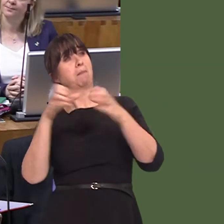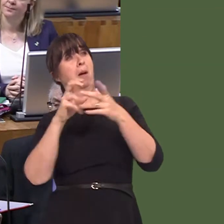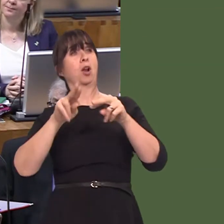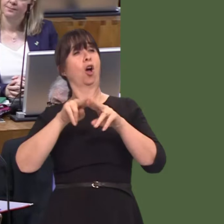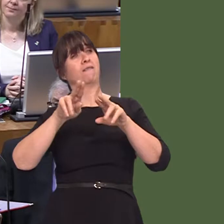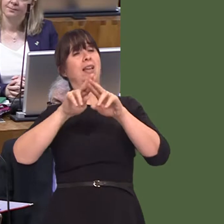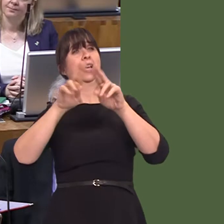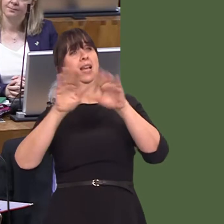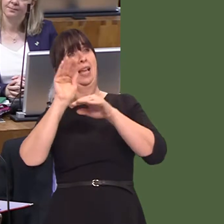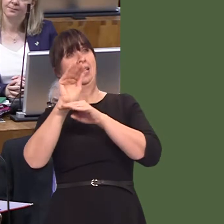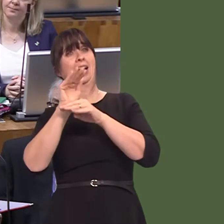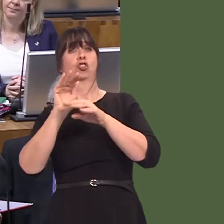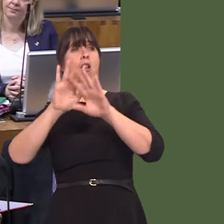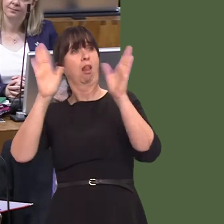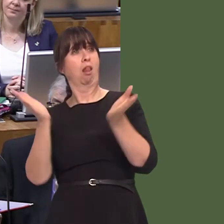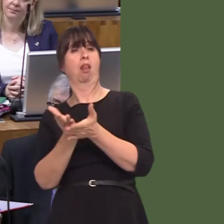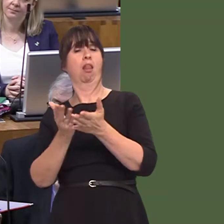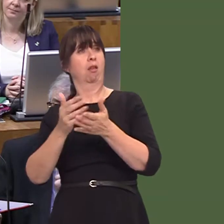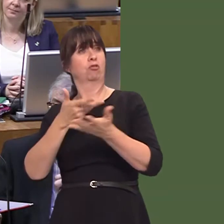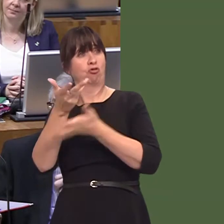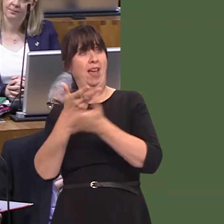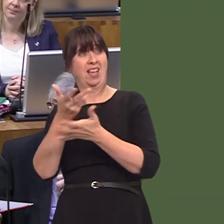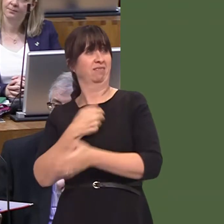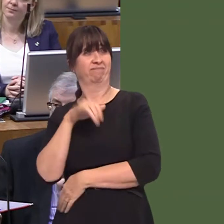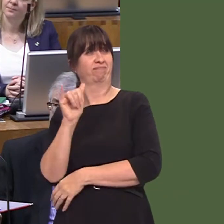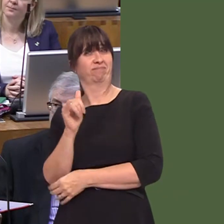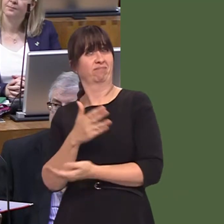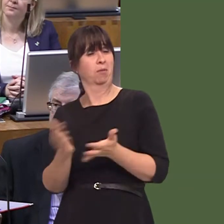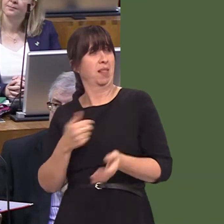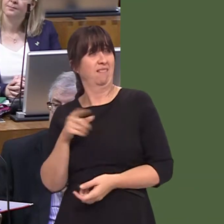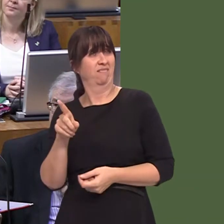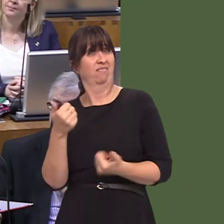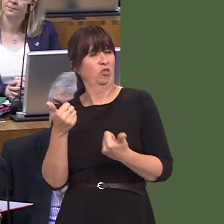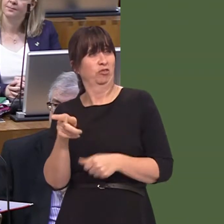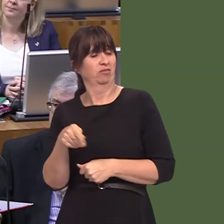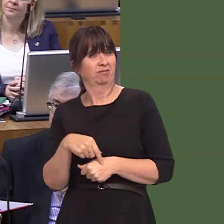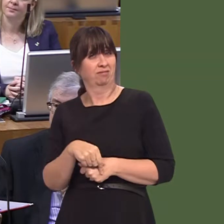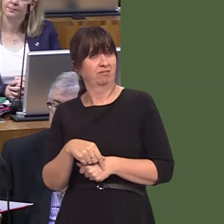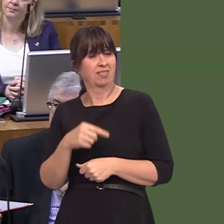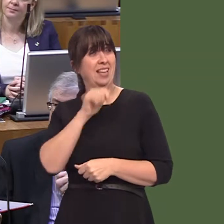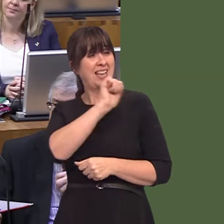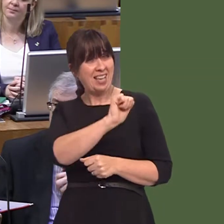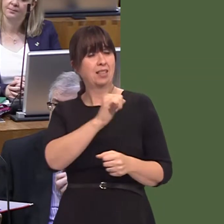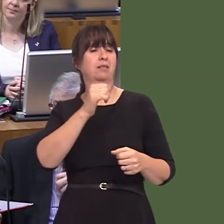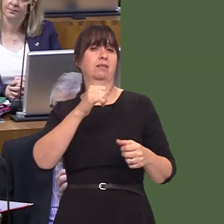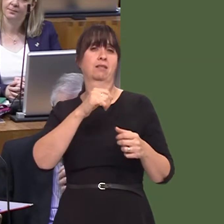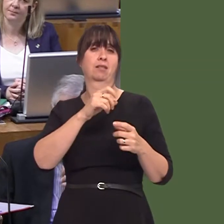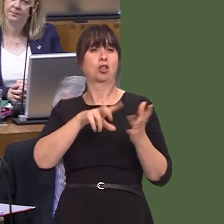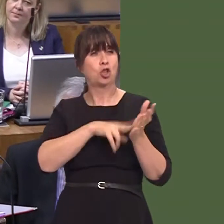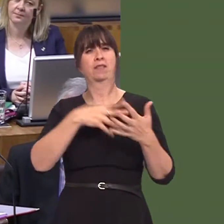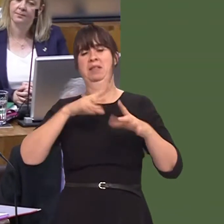He cannot get away from the reality that his party, his leader, went on and on and on saying